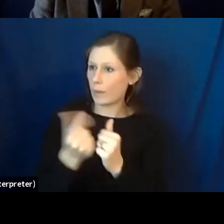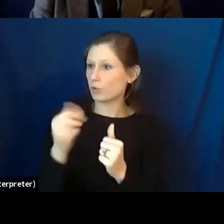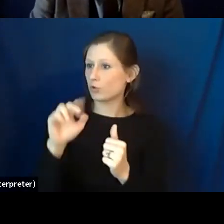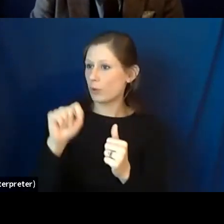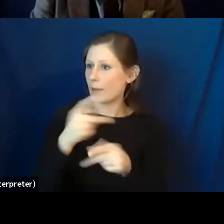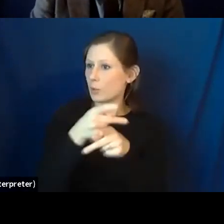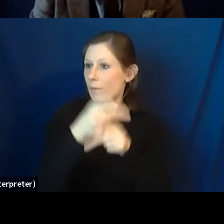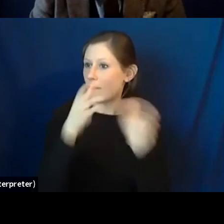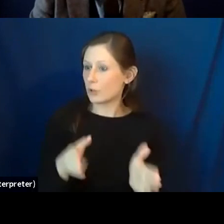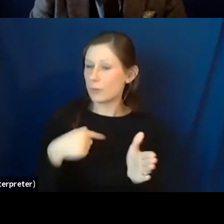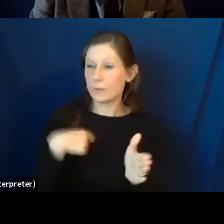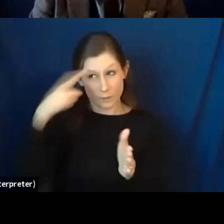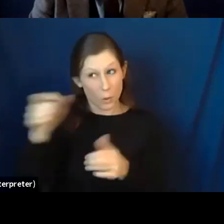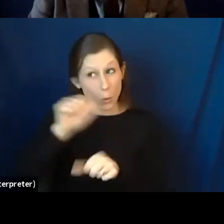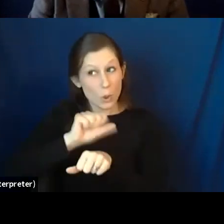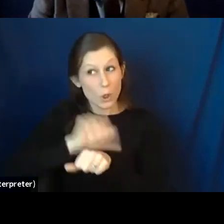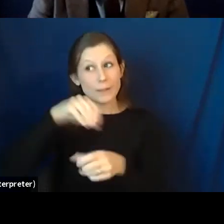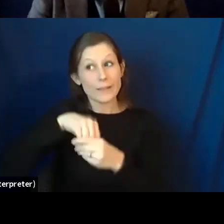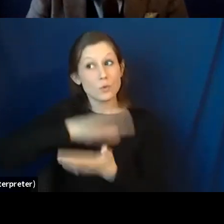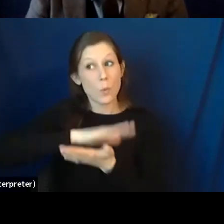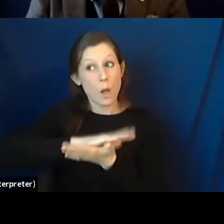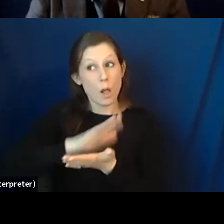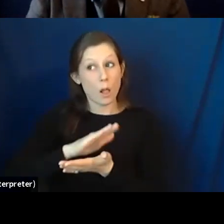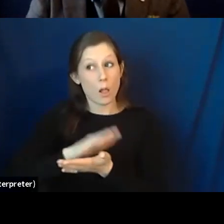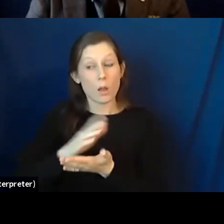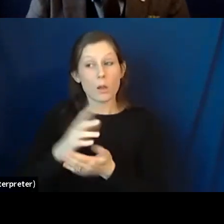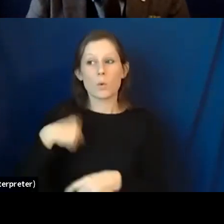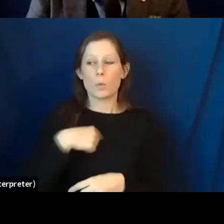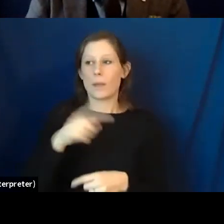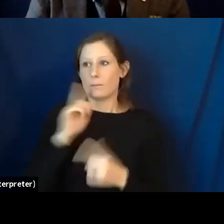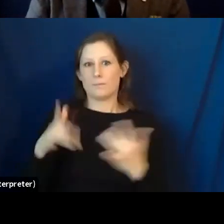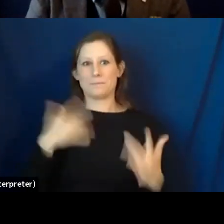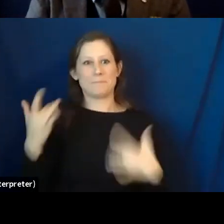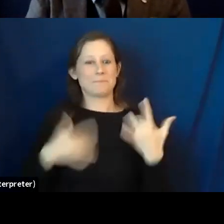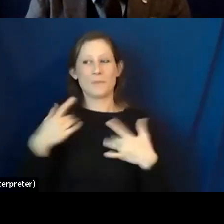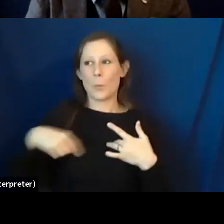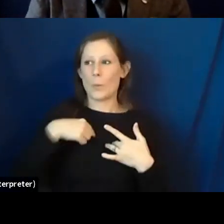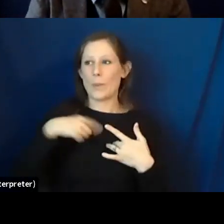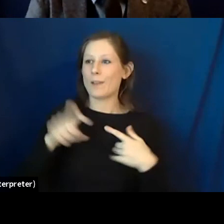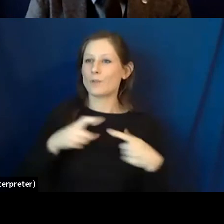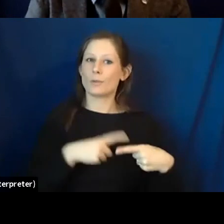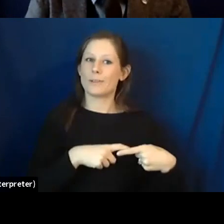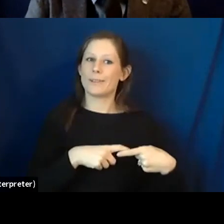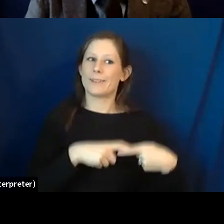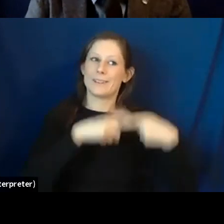working in schools uh we're really excited we we had to sort of pause our uh arts and